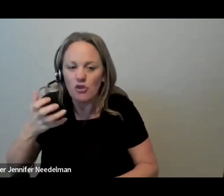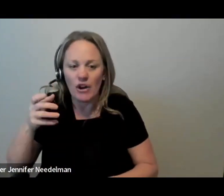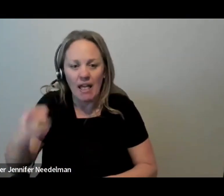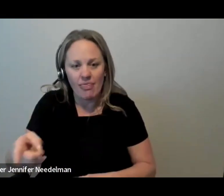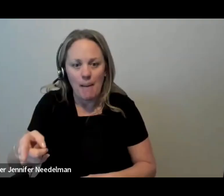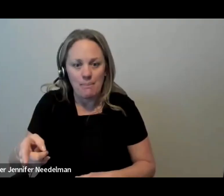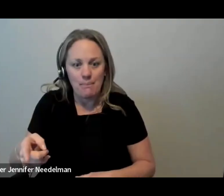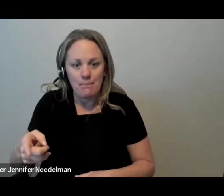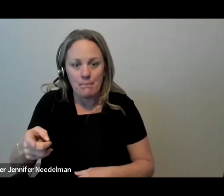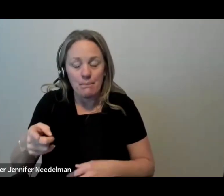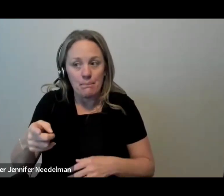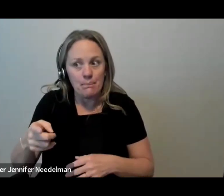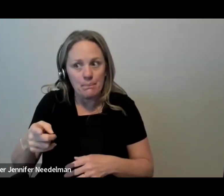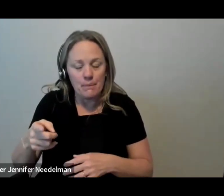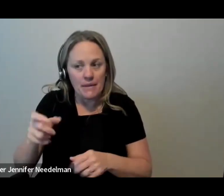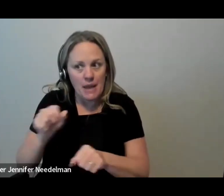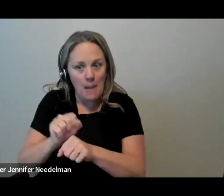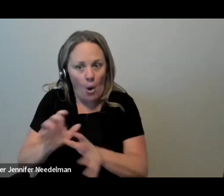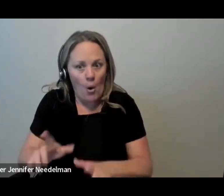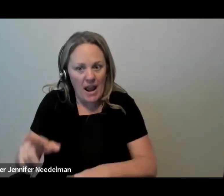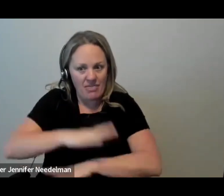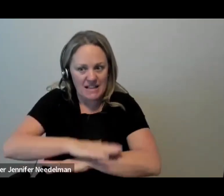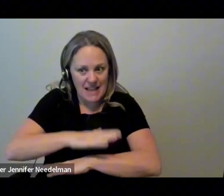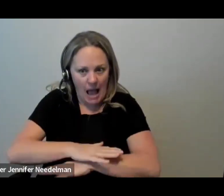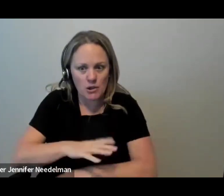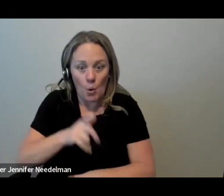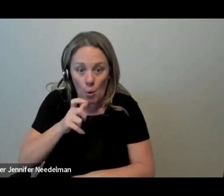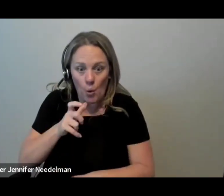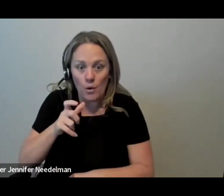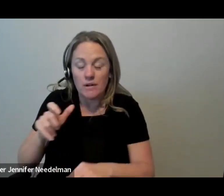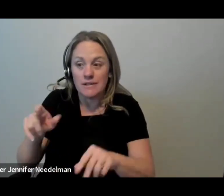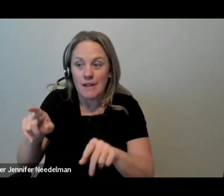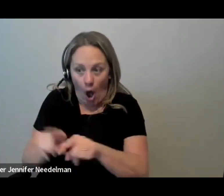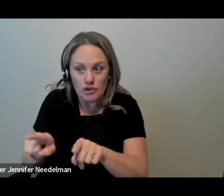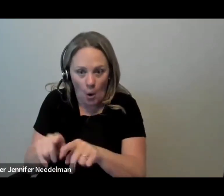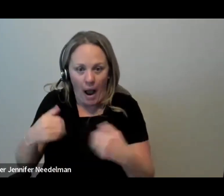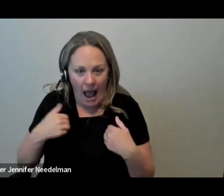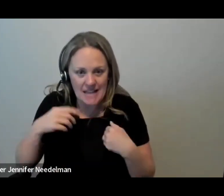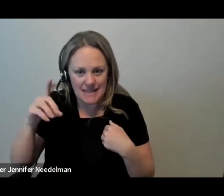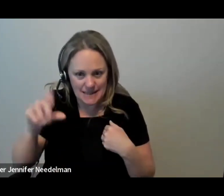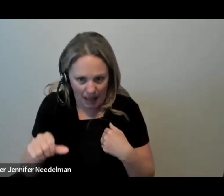who also has a disability and also was relying on the exact same level of service that our guest was.